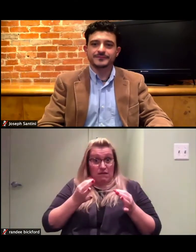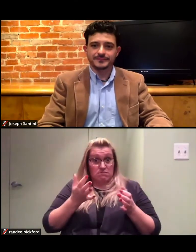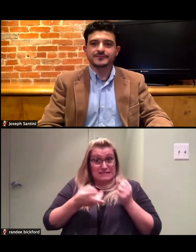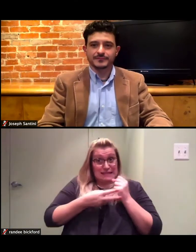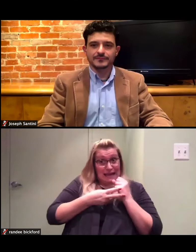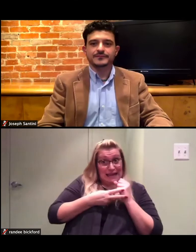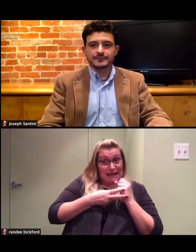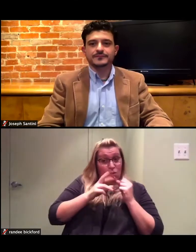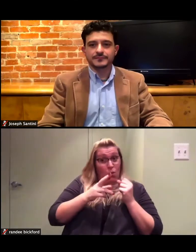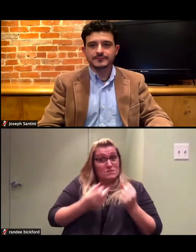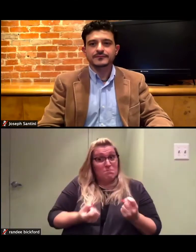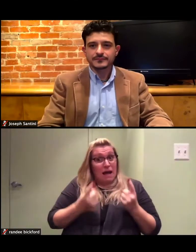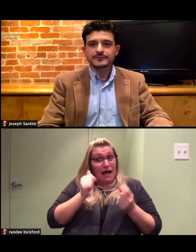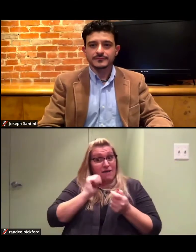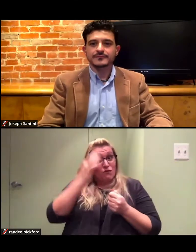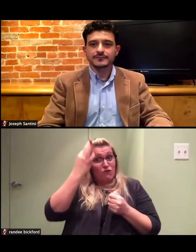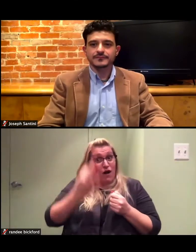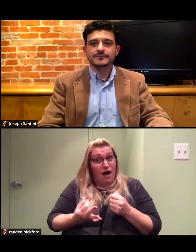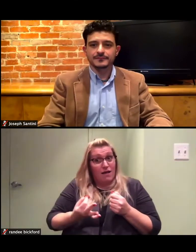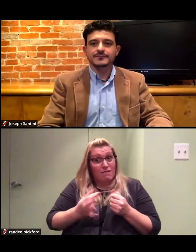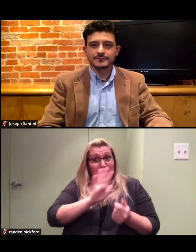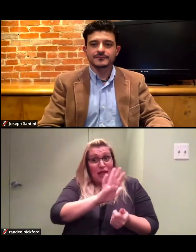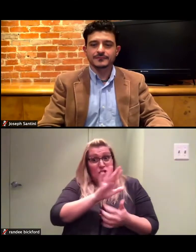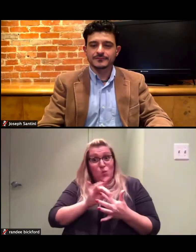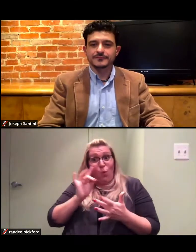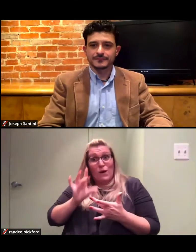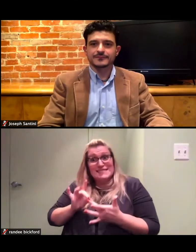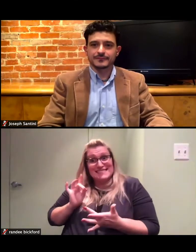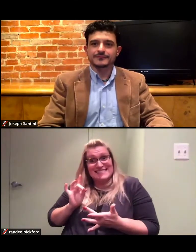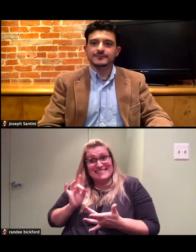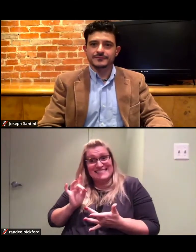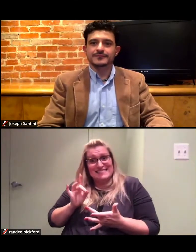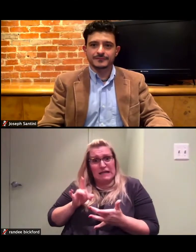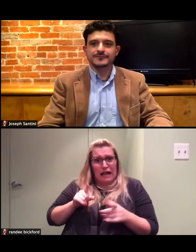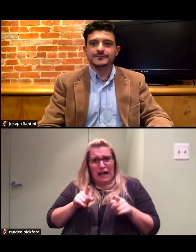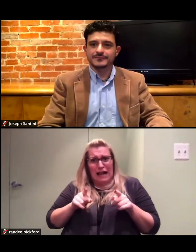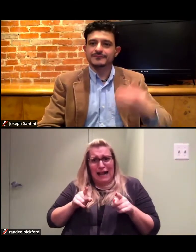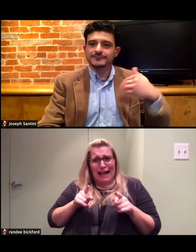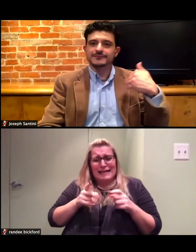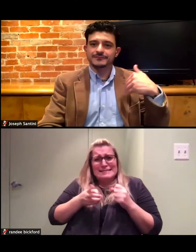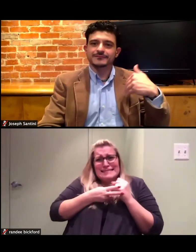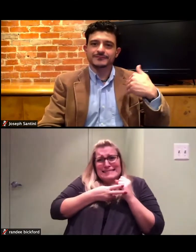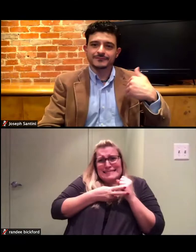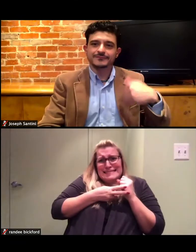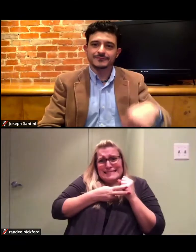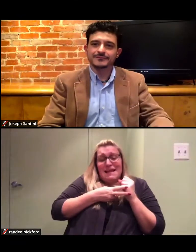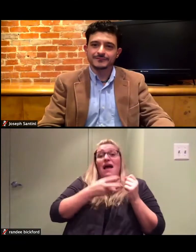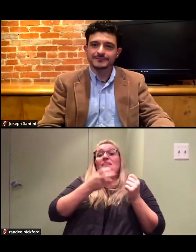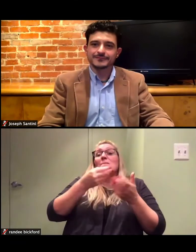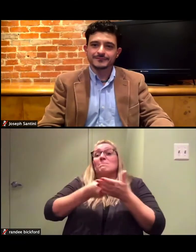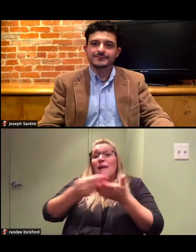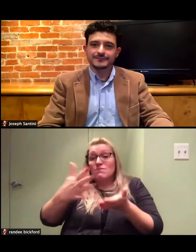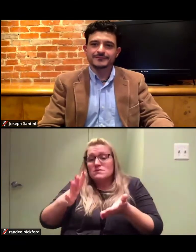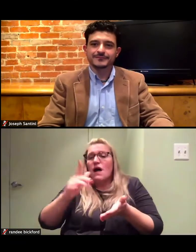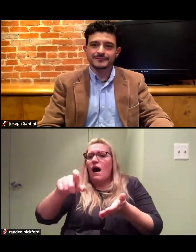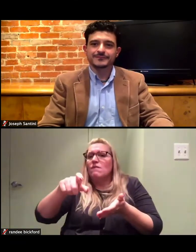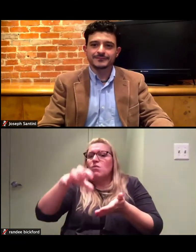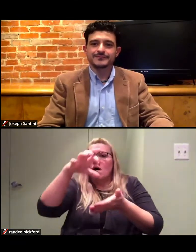So, they had to decide whether to spend it every Friday or to save up their money so they had to face choices.